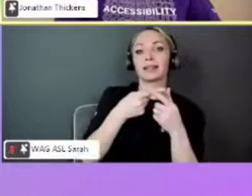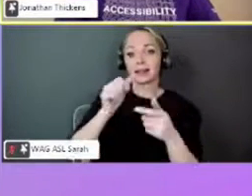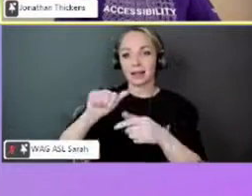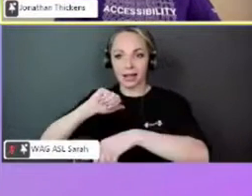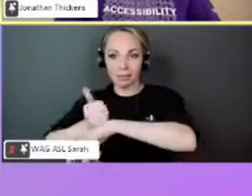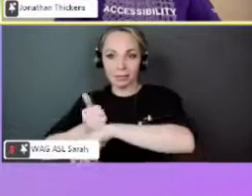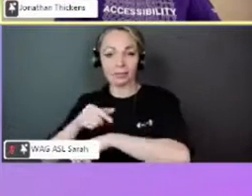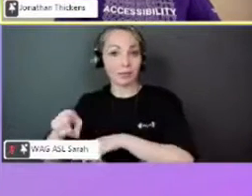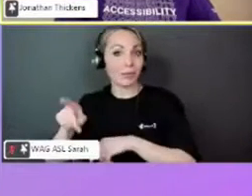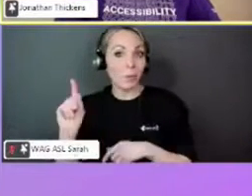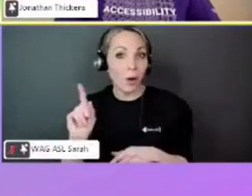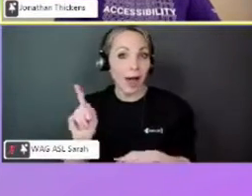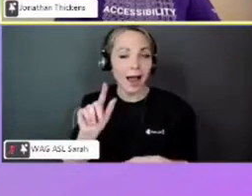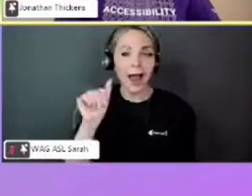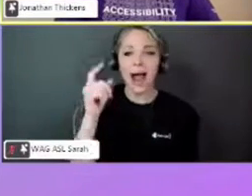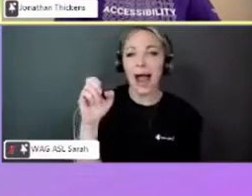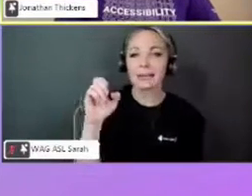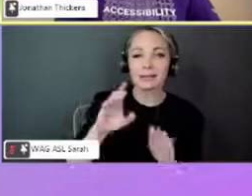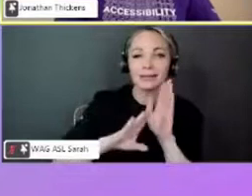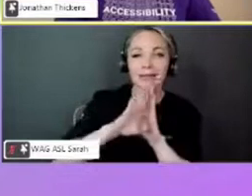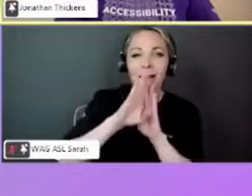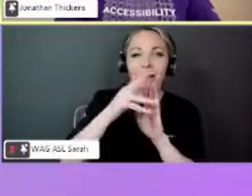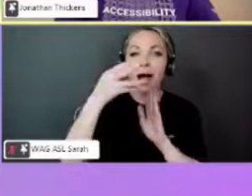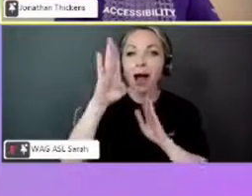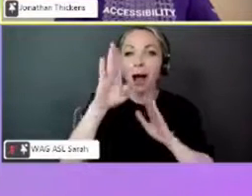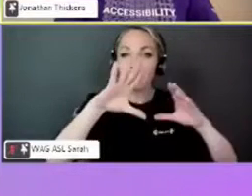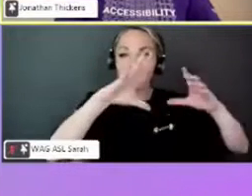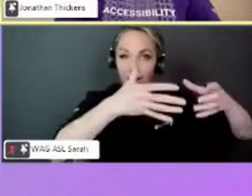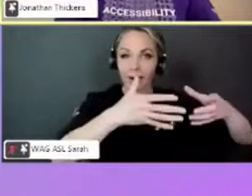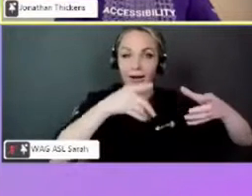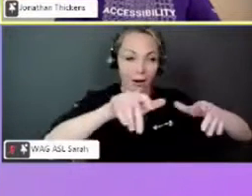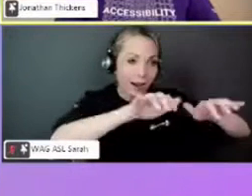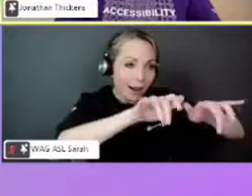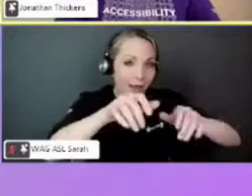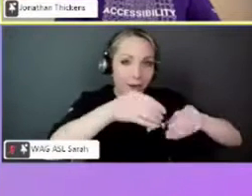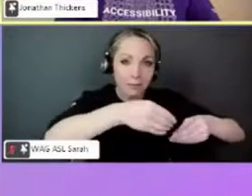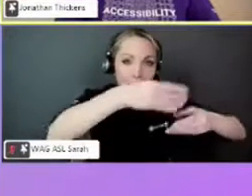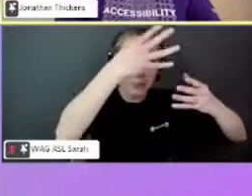Very soon, you're gonna be able to go there and start a trial the same way you saw me do in the demo earlier.